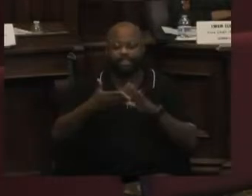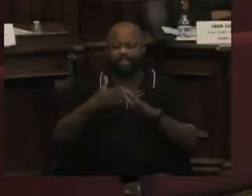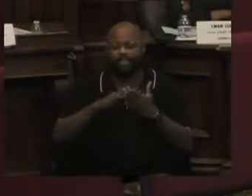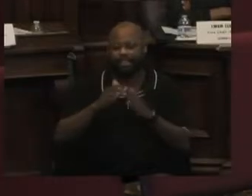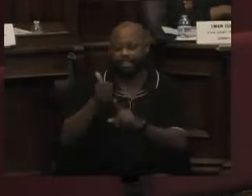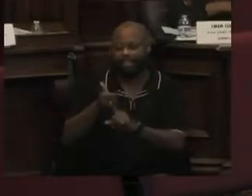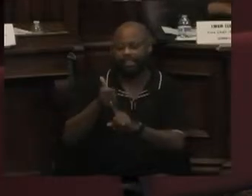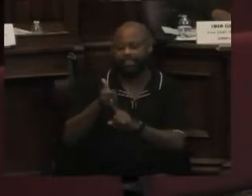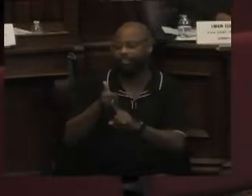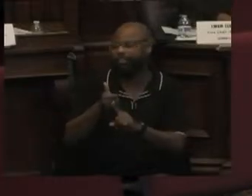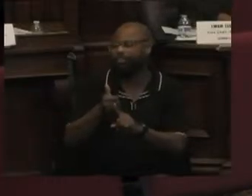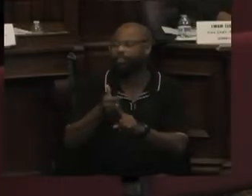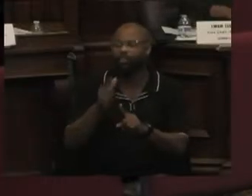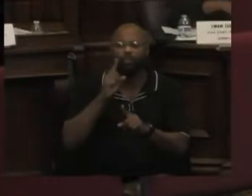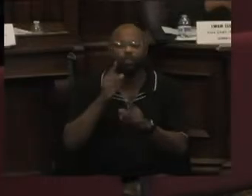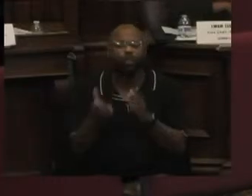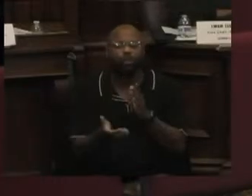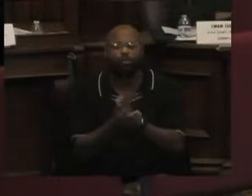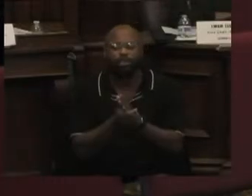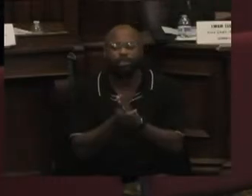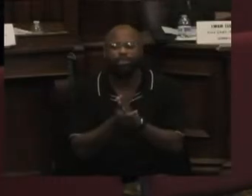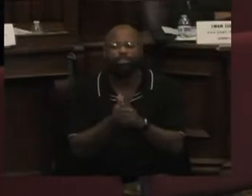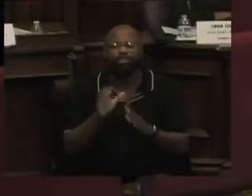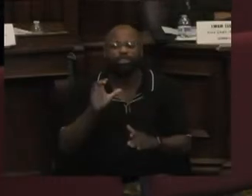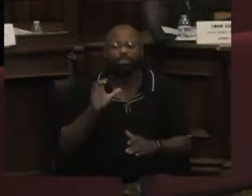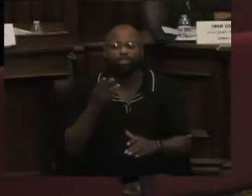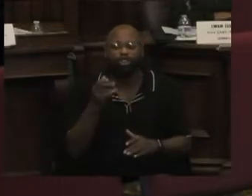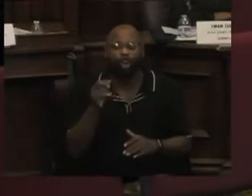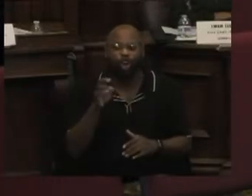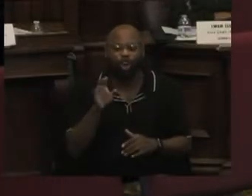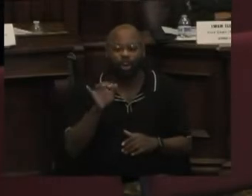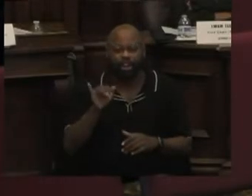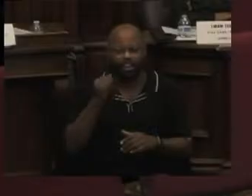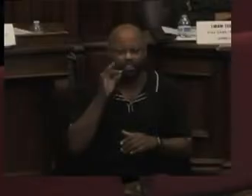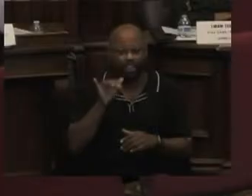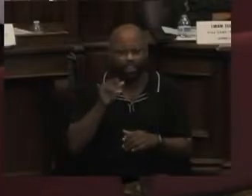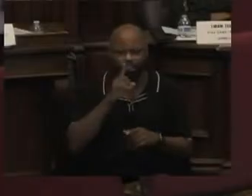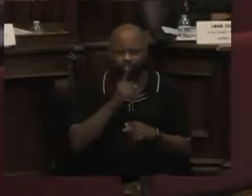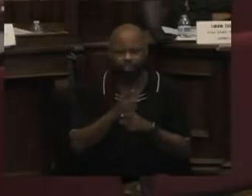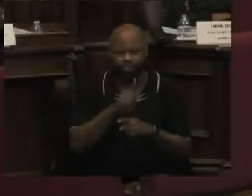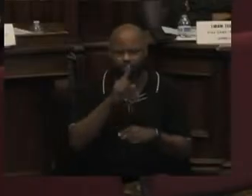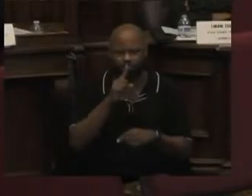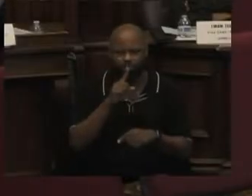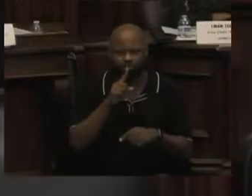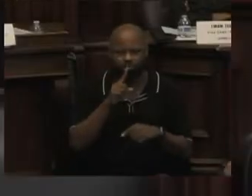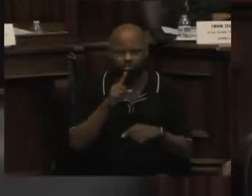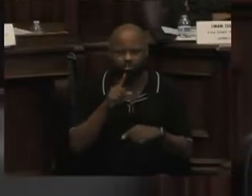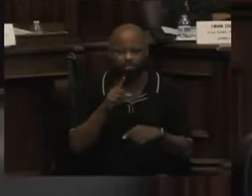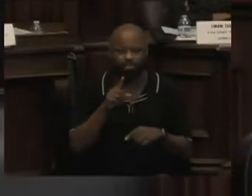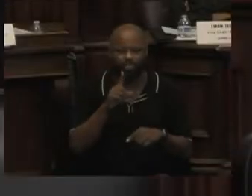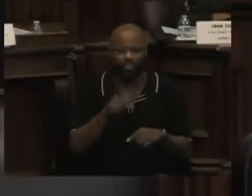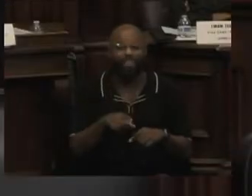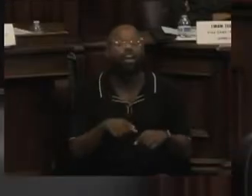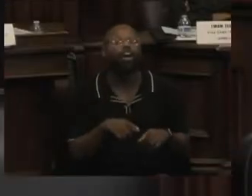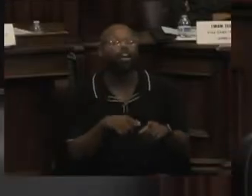proposal would be something that that would be within the city itself to amend the